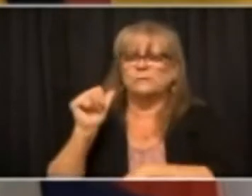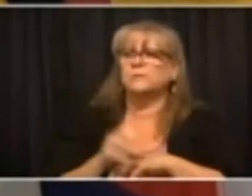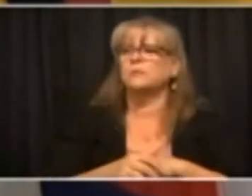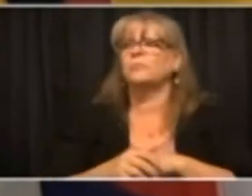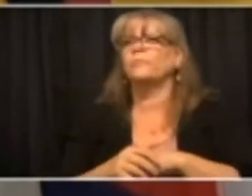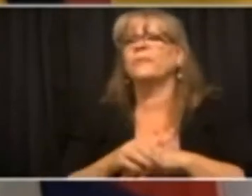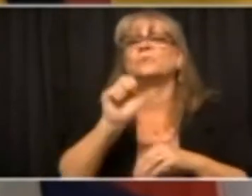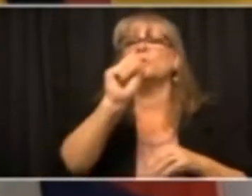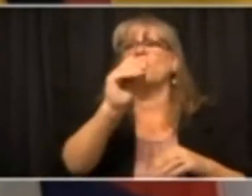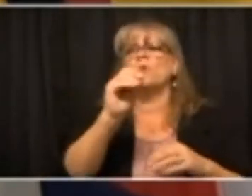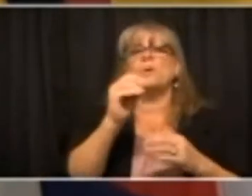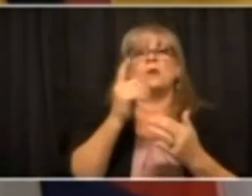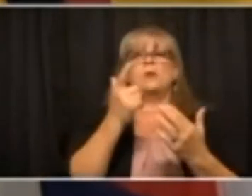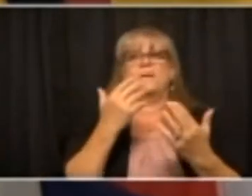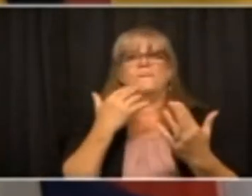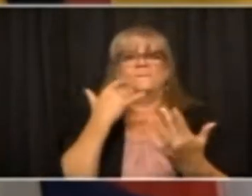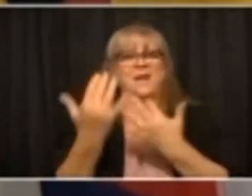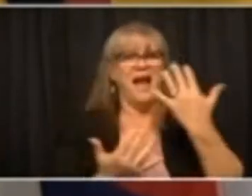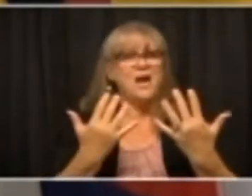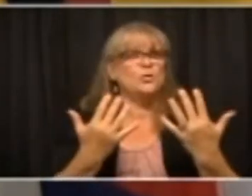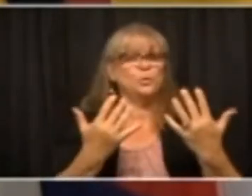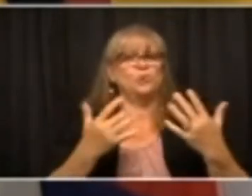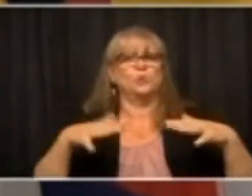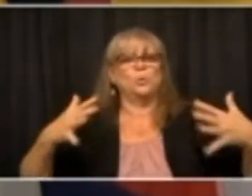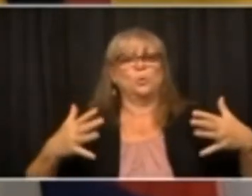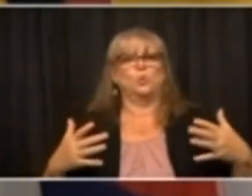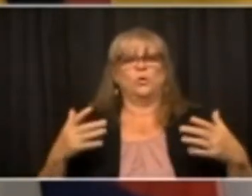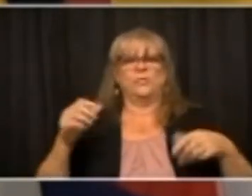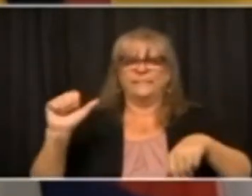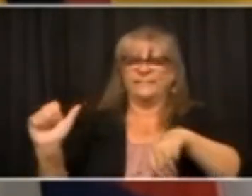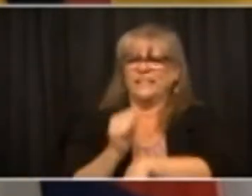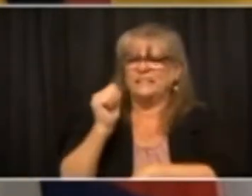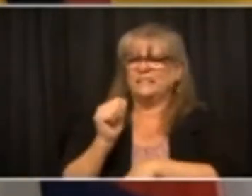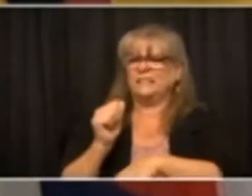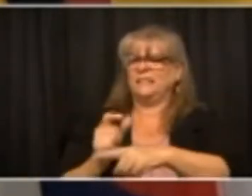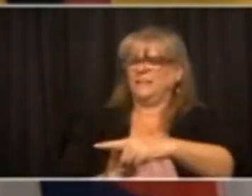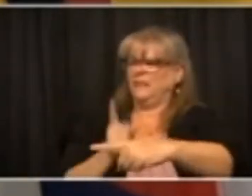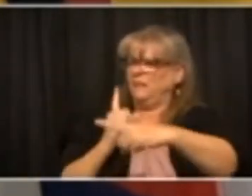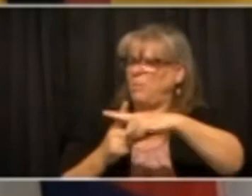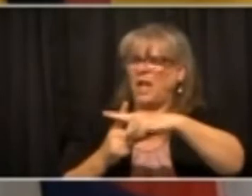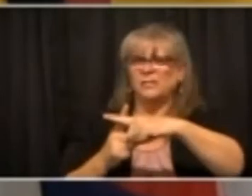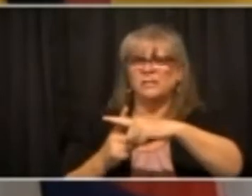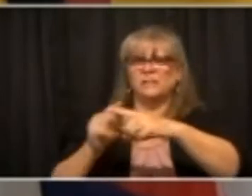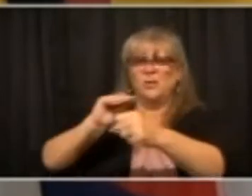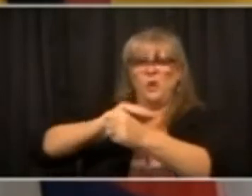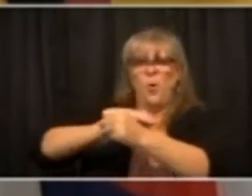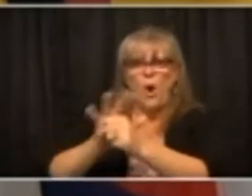challenges that the pandemic uh that we continue to face in our state across the country and across the world so